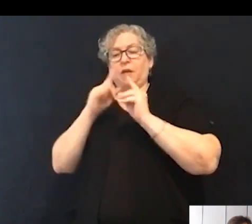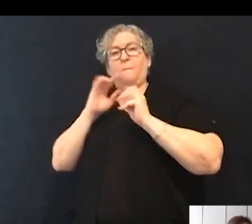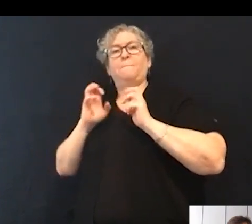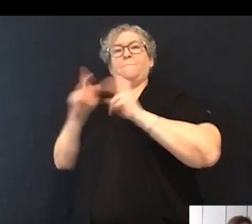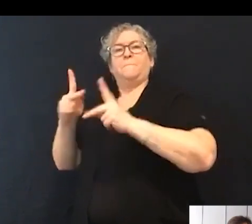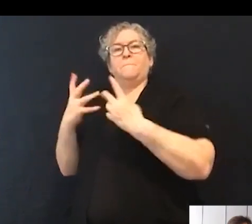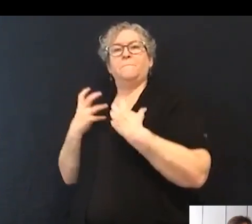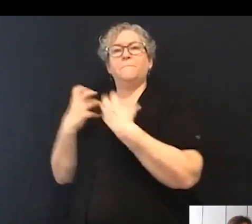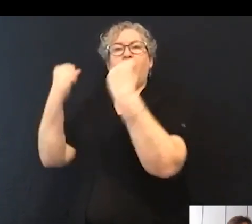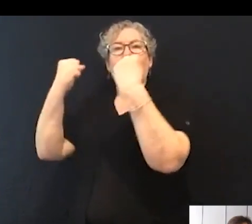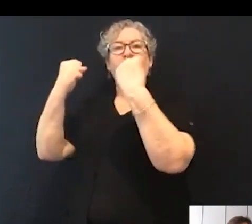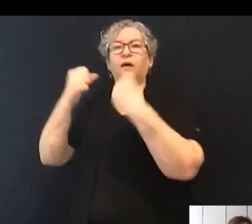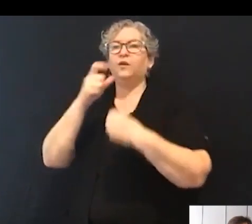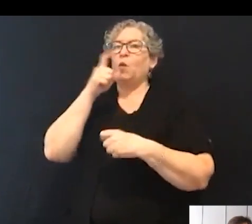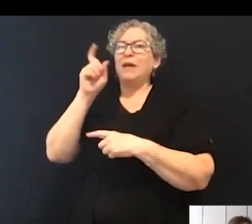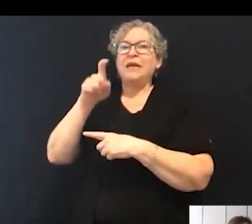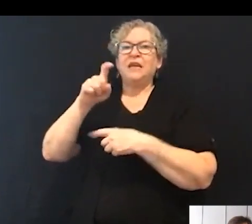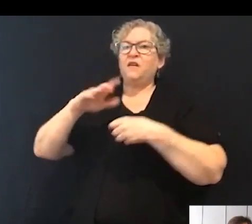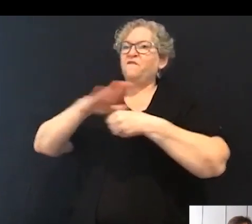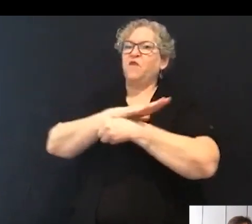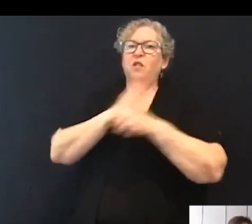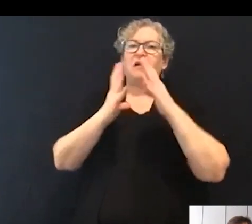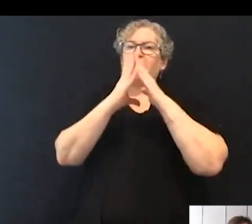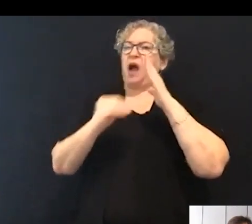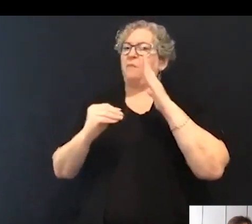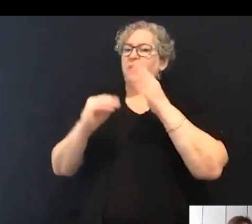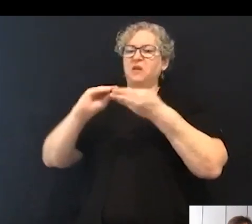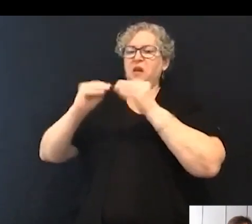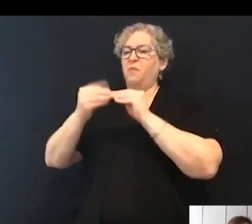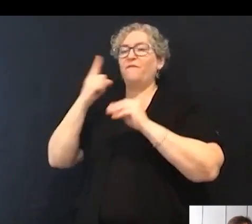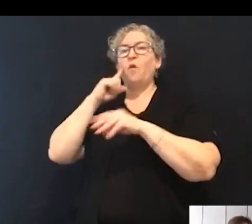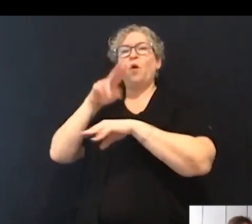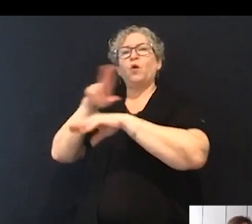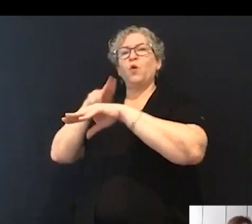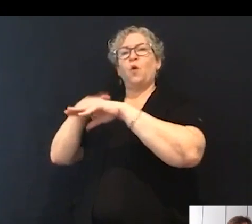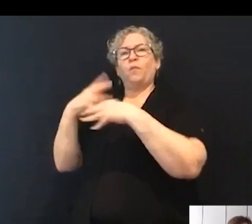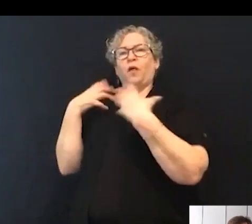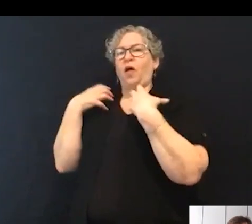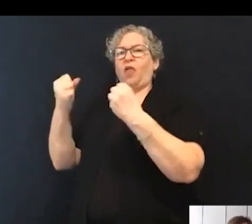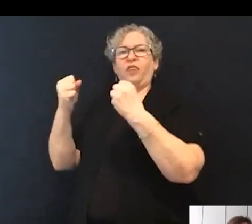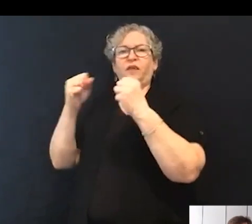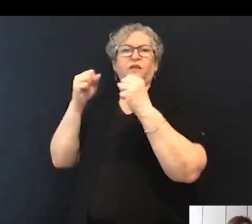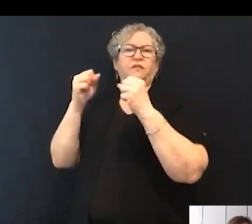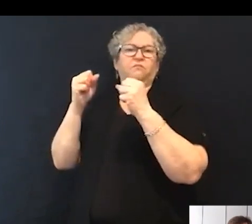You don't need the full copy number of normal healthy subjects but have